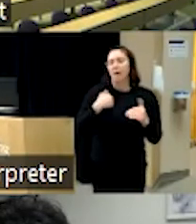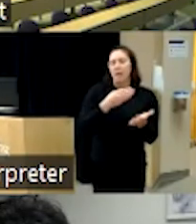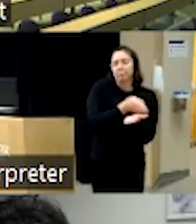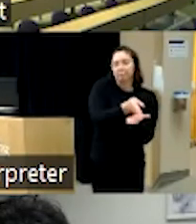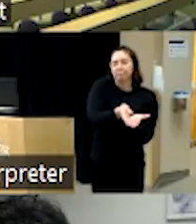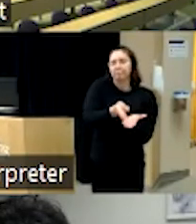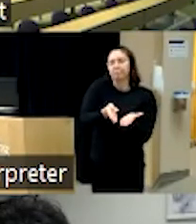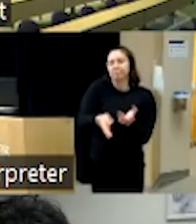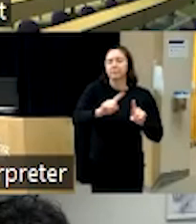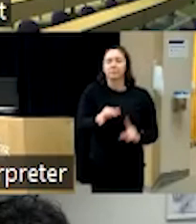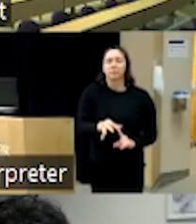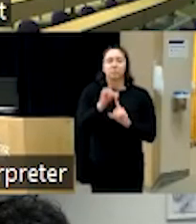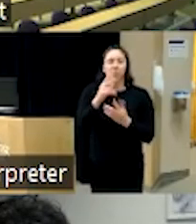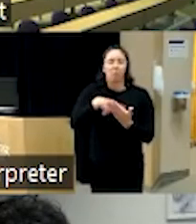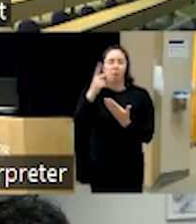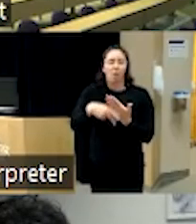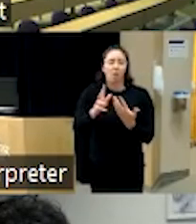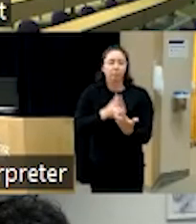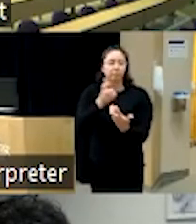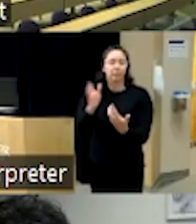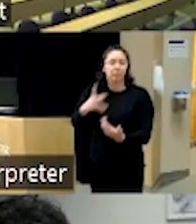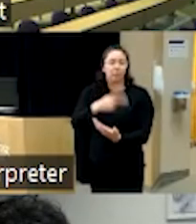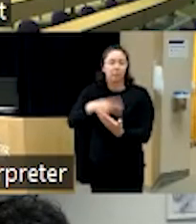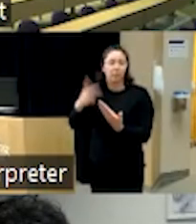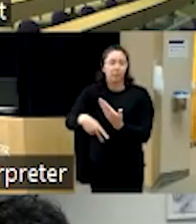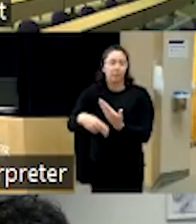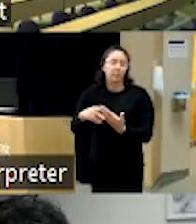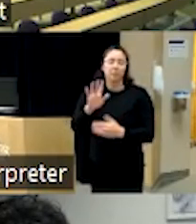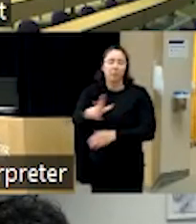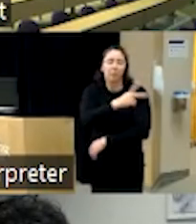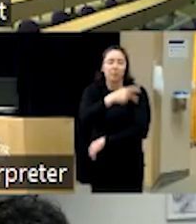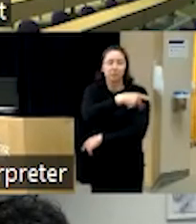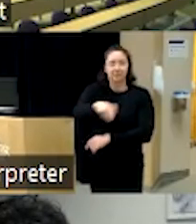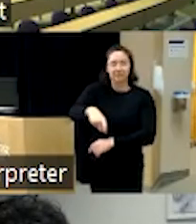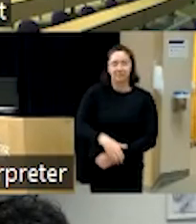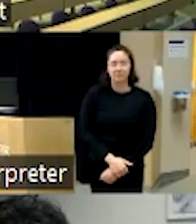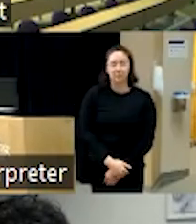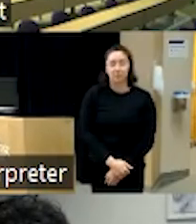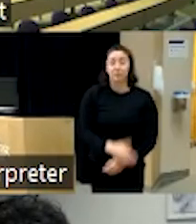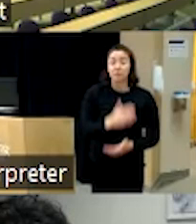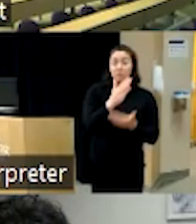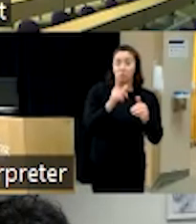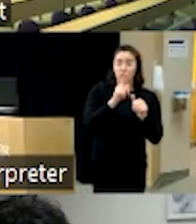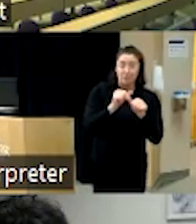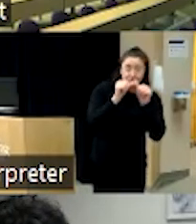subtypes of patients and most of our patients are very chronic and very complex patients so